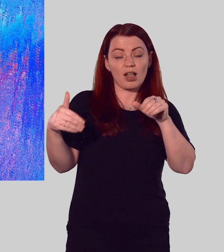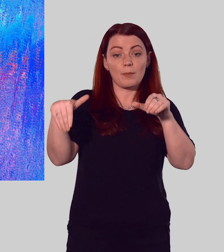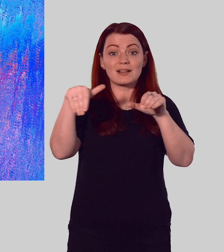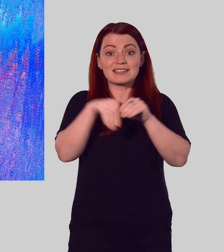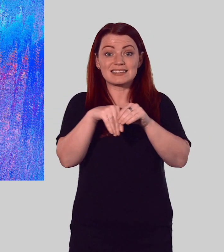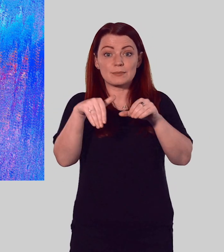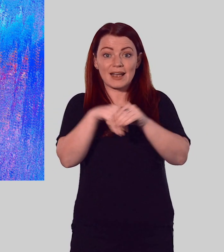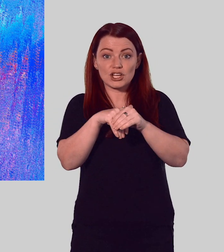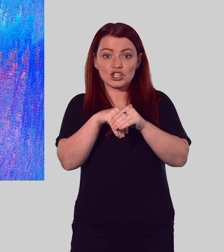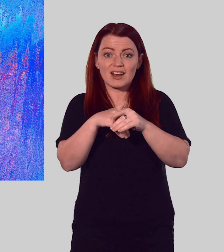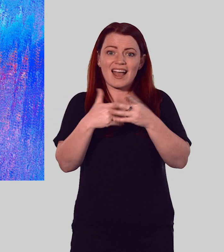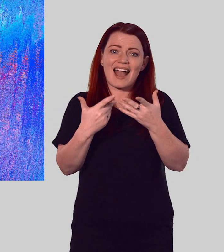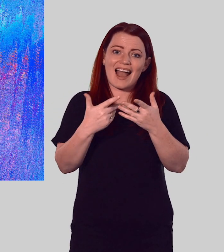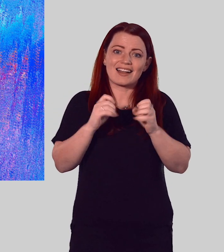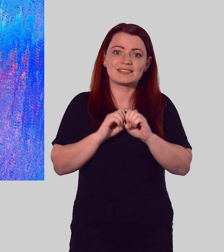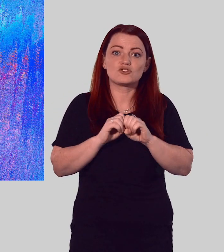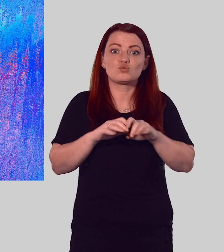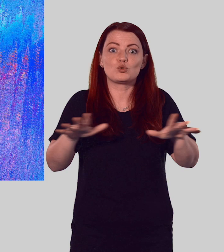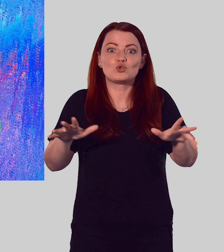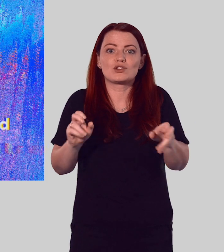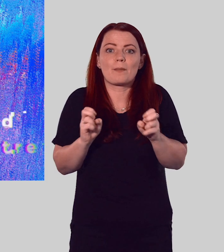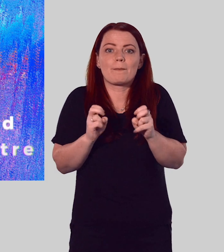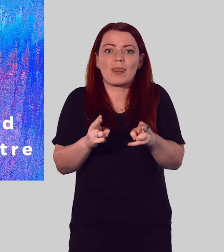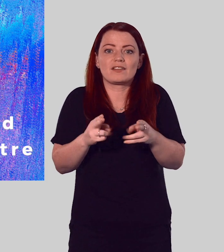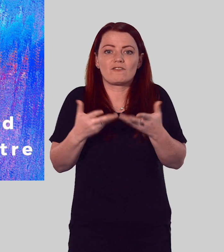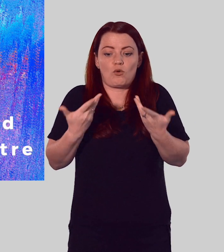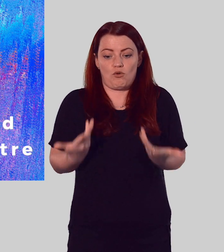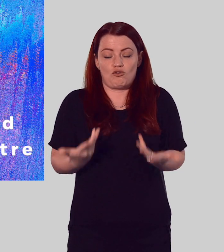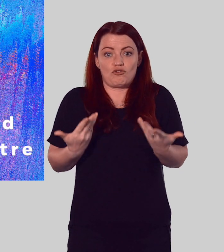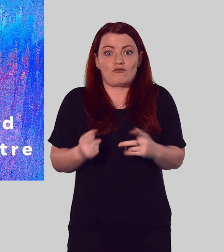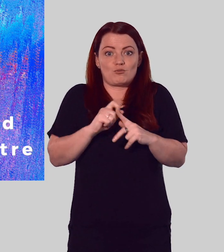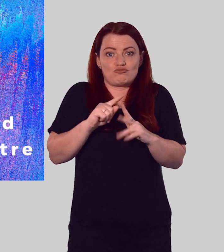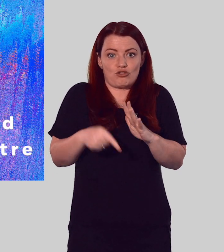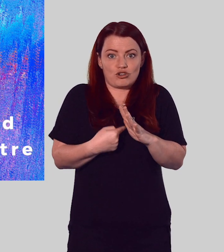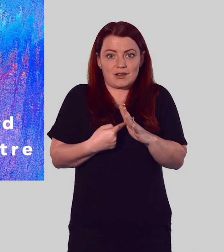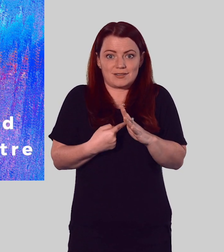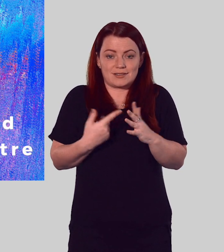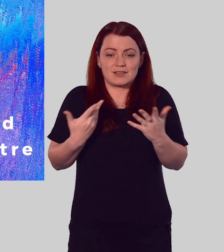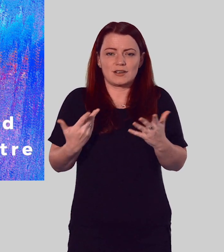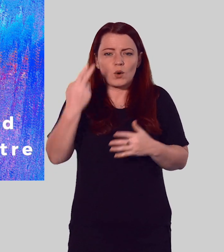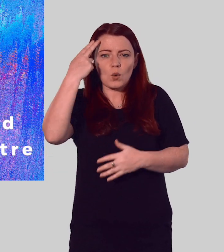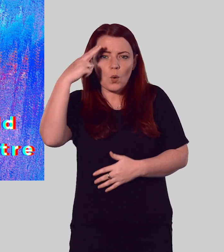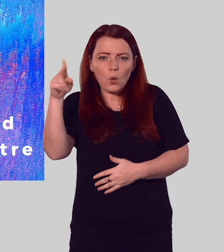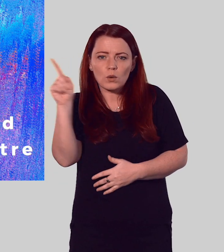distribution methods for the current project I'm working on called New World.